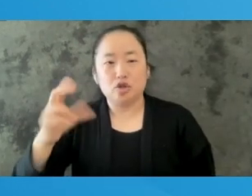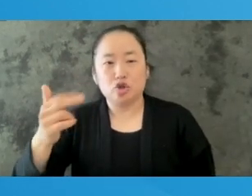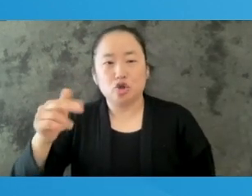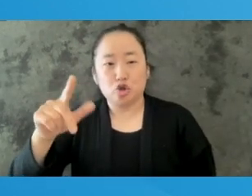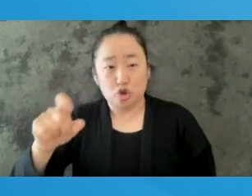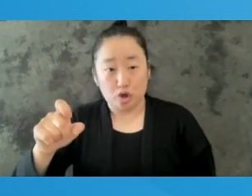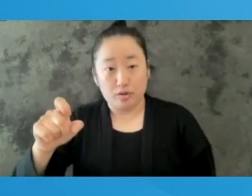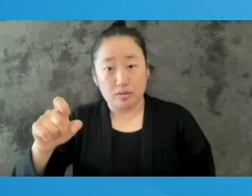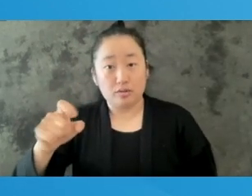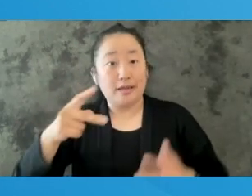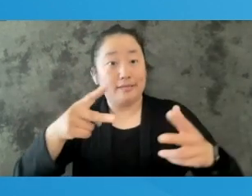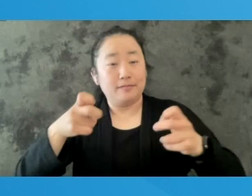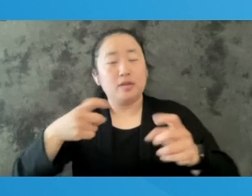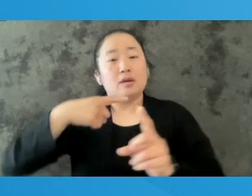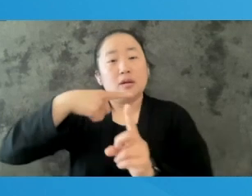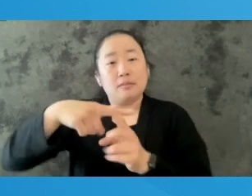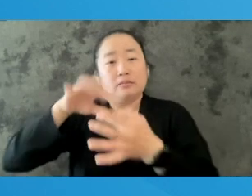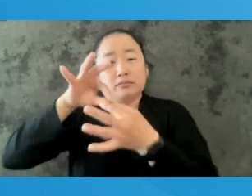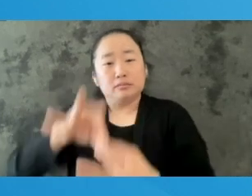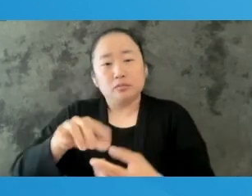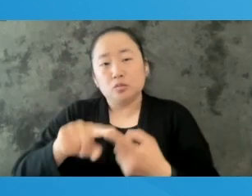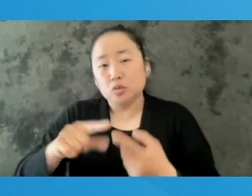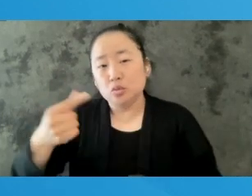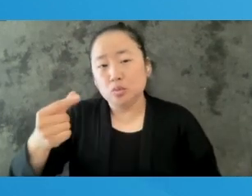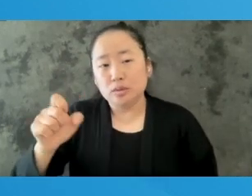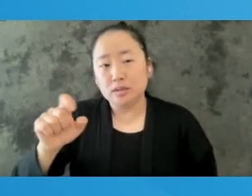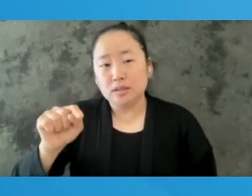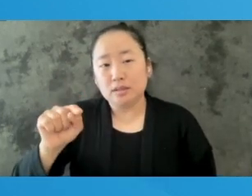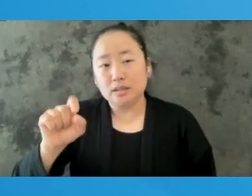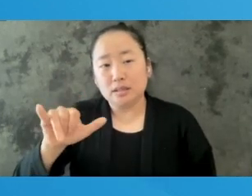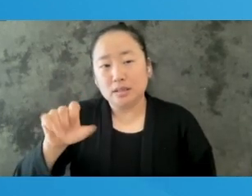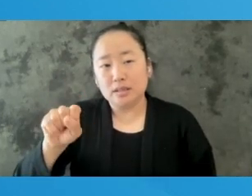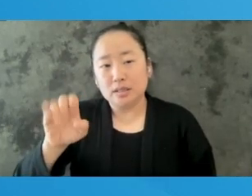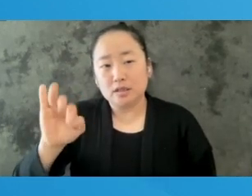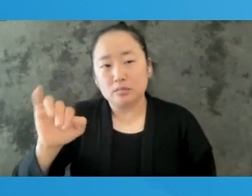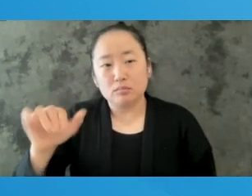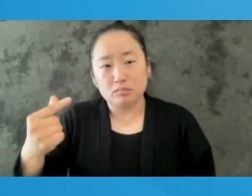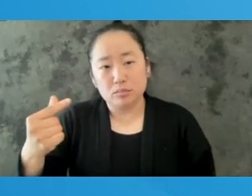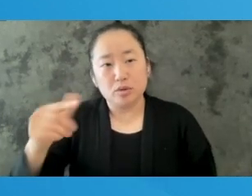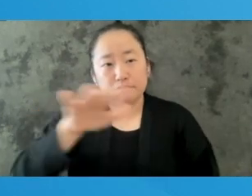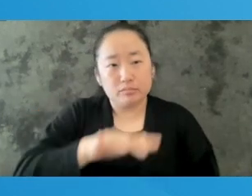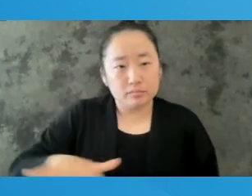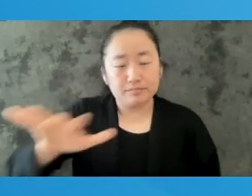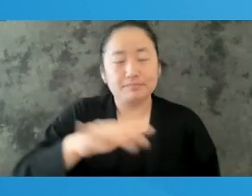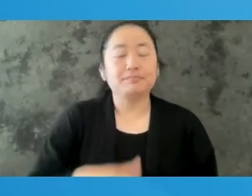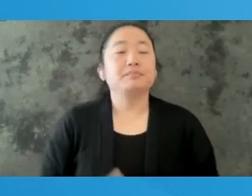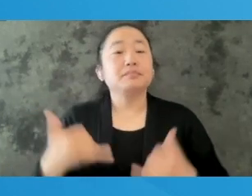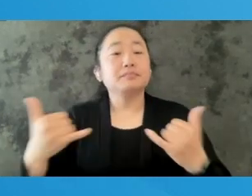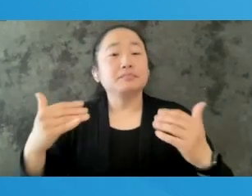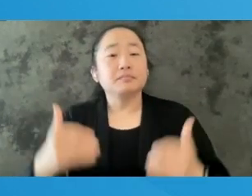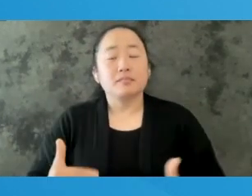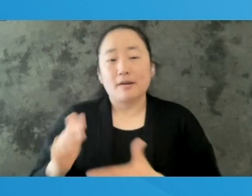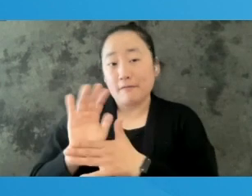I believe we have a video to show. Next. Is that correct, Nicole?